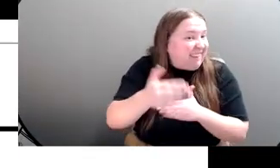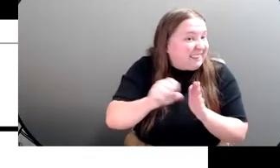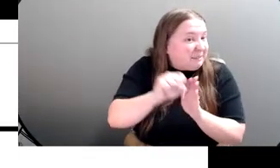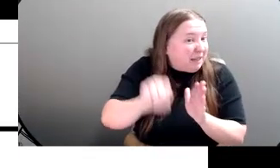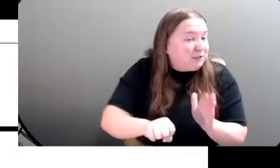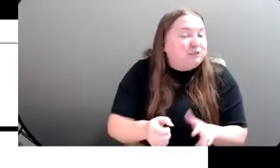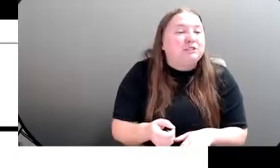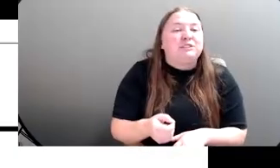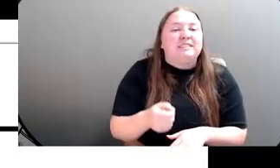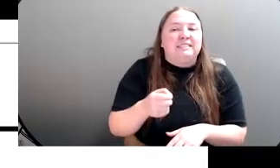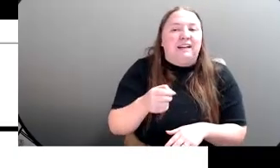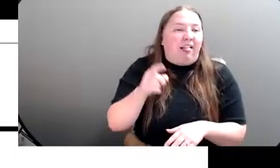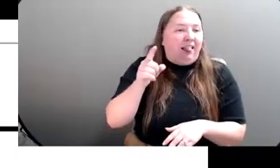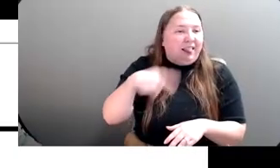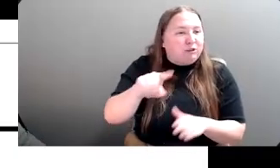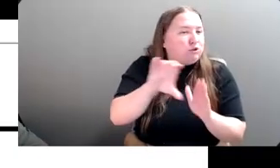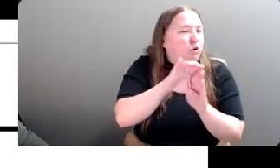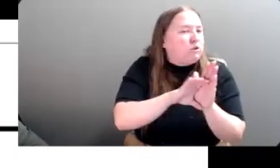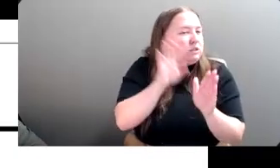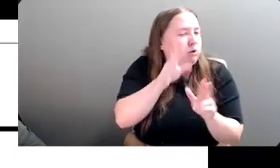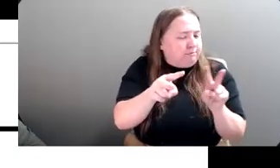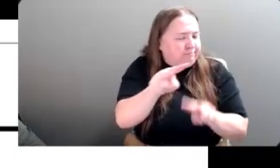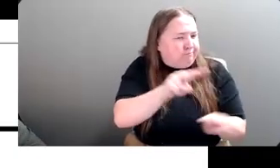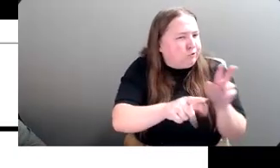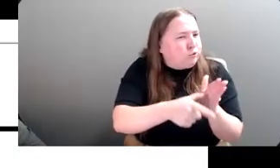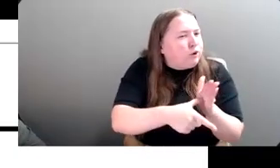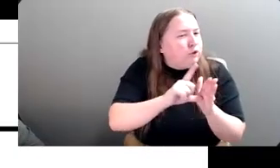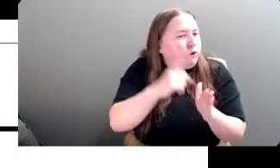Those are the courses that are going to be looked at for kind of our second chance.